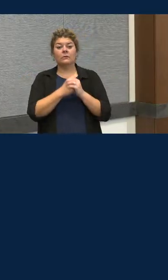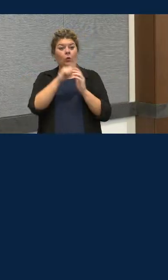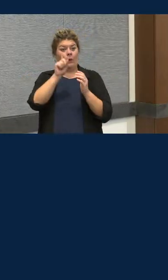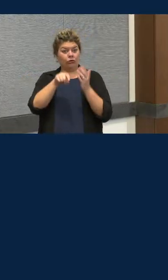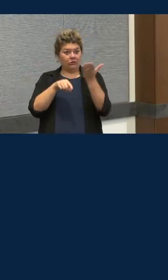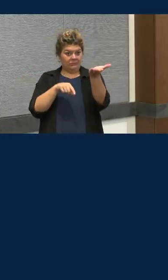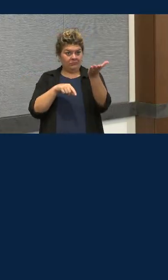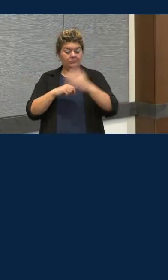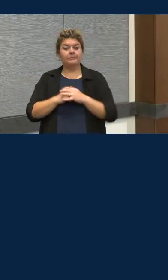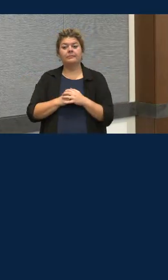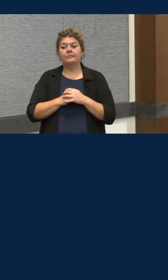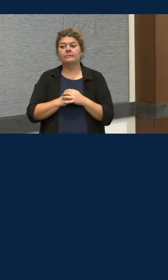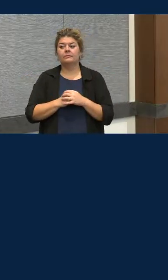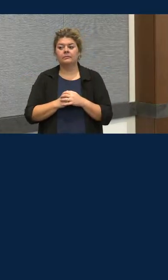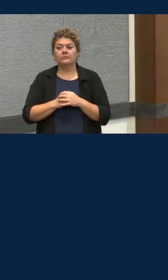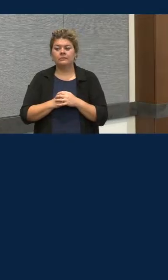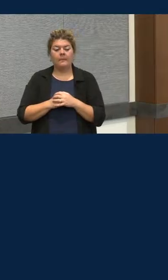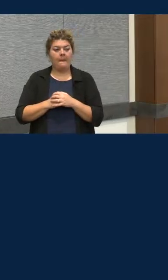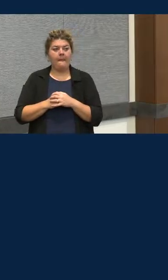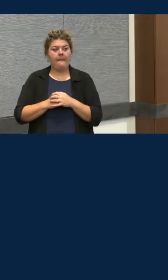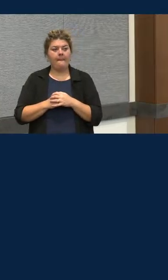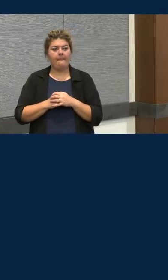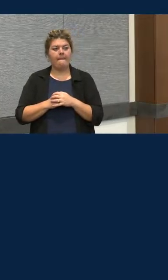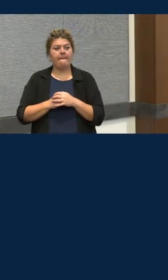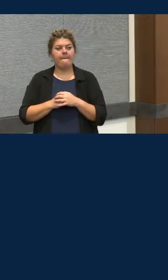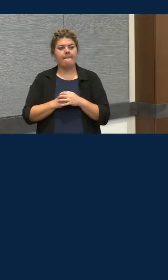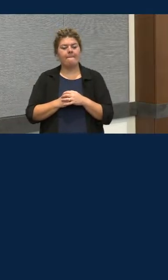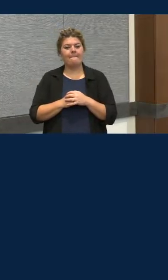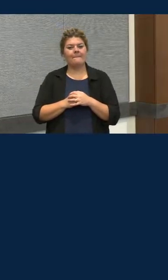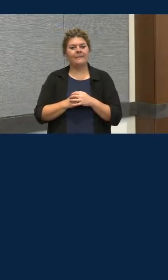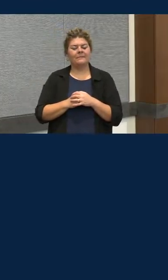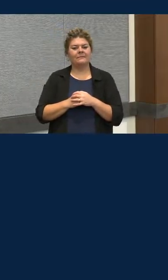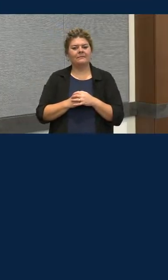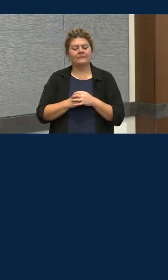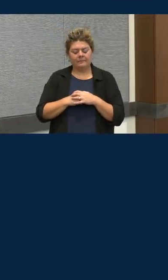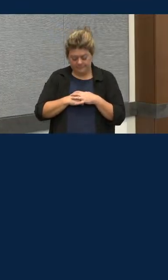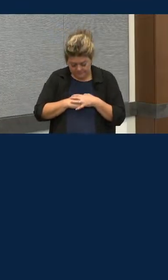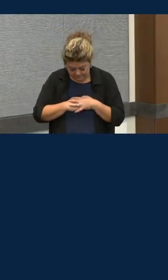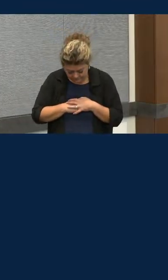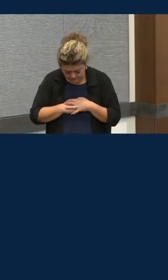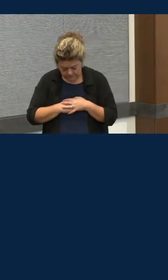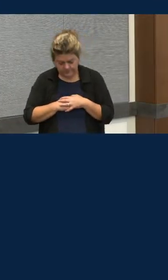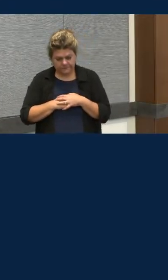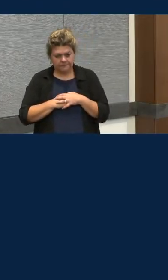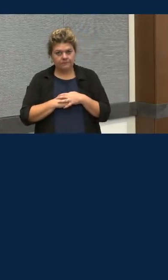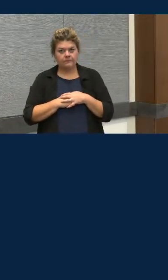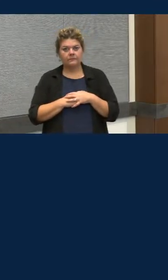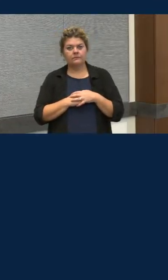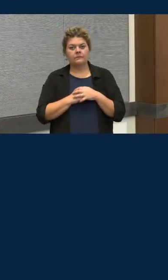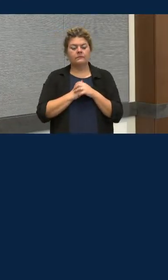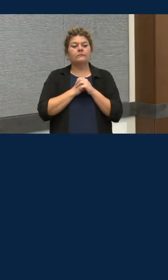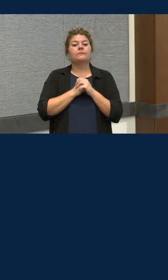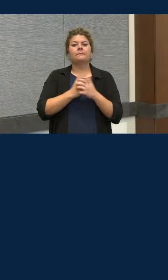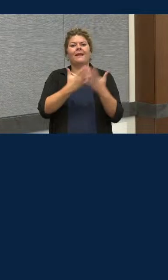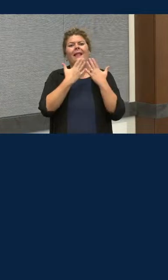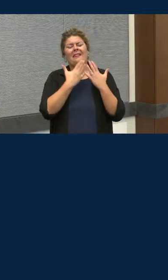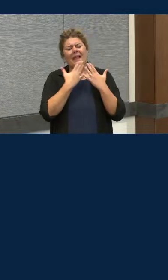Thank you so much,